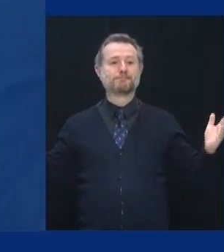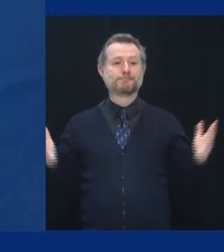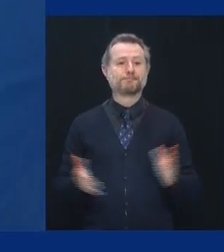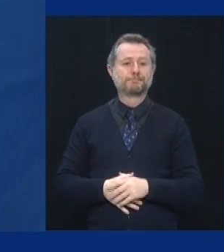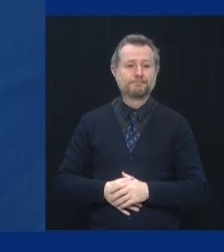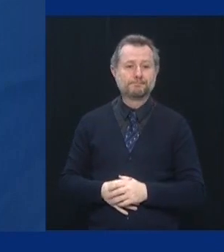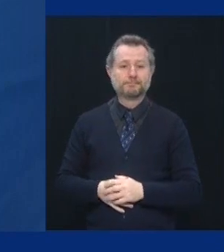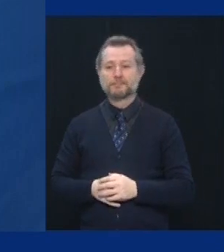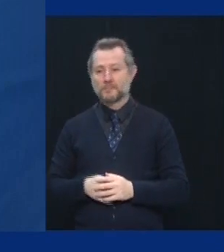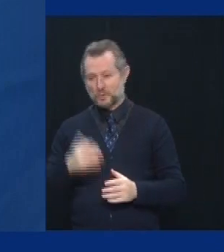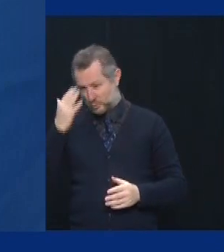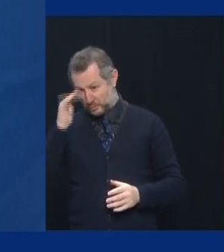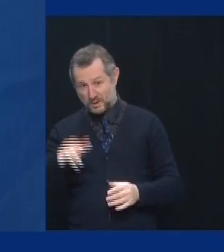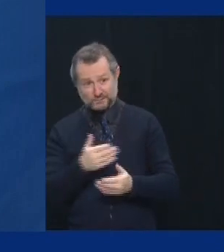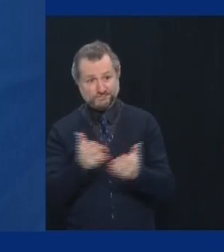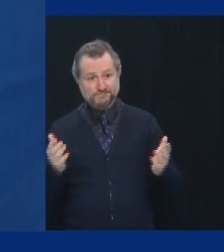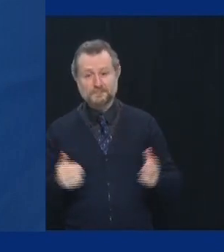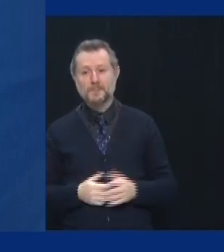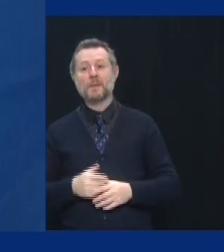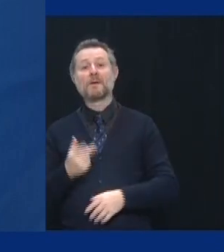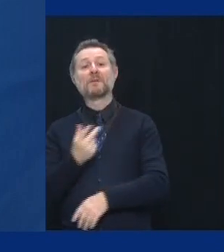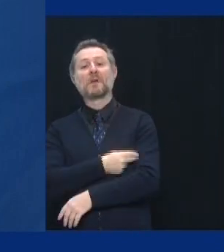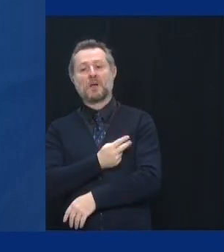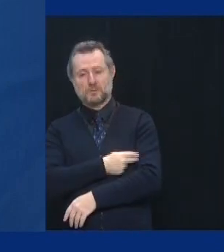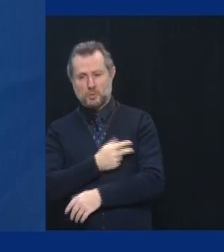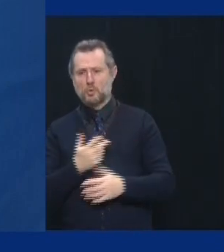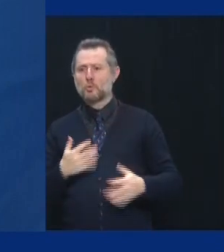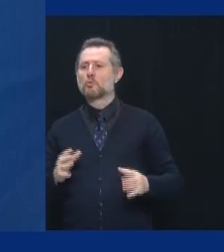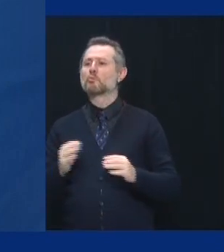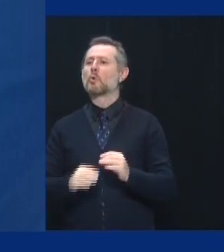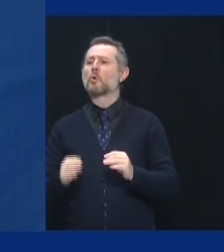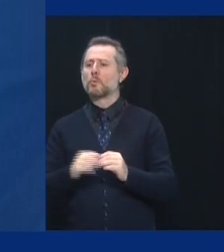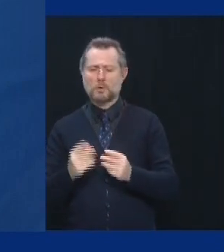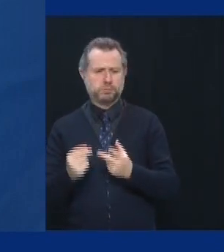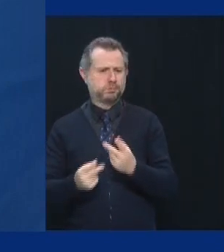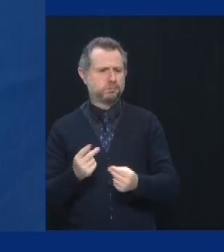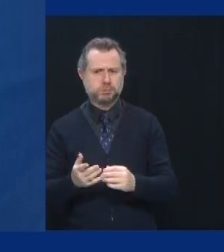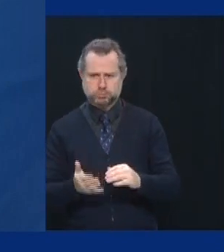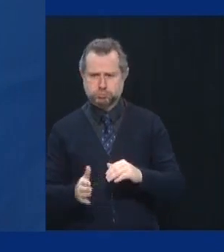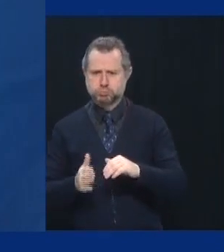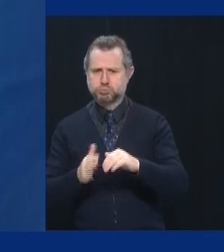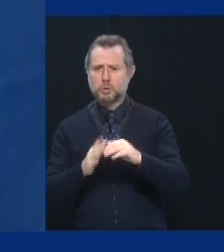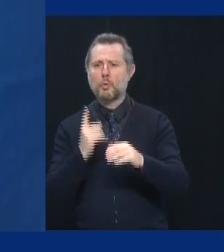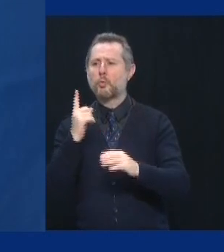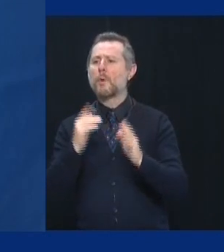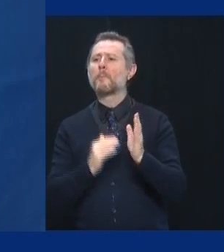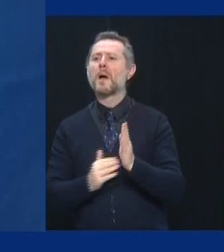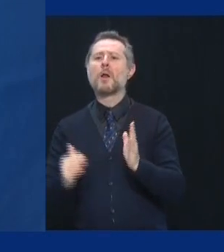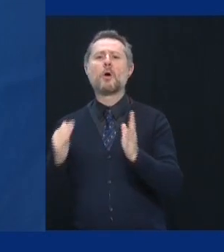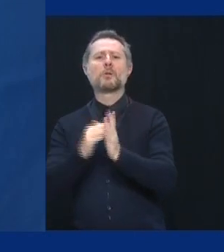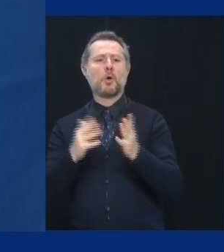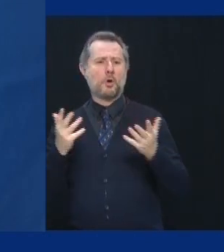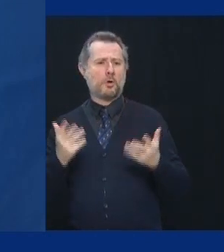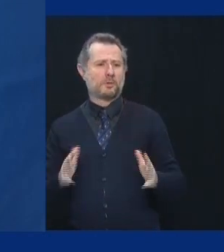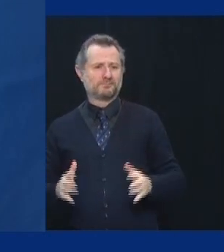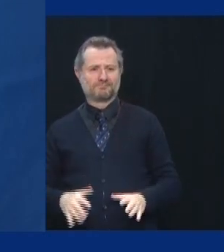SOMEBODY COMING FROM BRAZIL WITH THE BRAZILIAN STRAIN, YOU'RE OFF TO THE RACES. AND WE KNOW THAT. IN TERMS OF VACCINATION RATES,